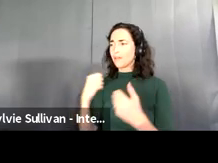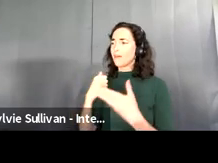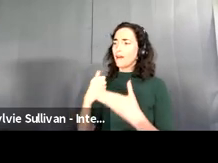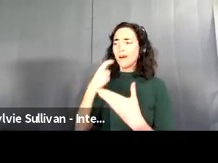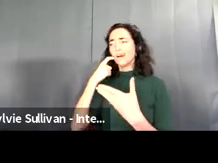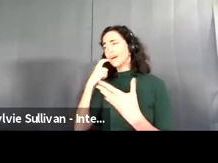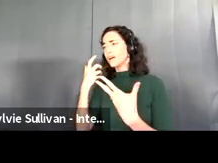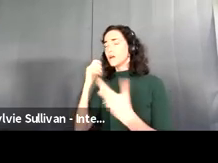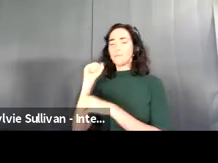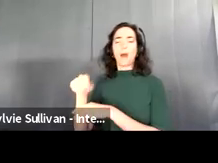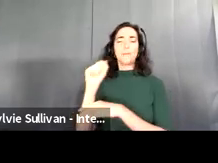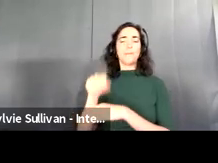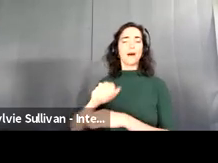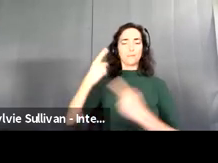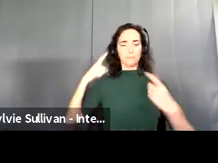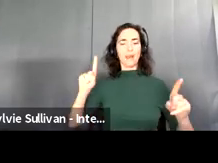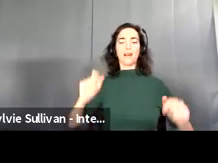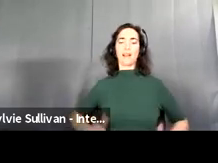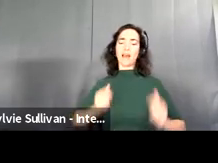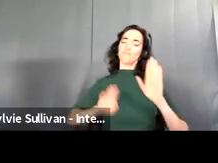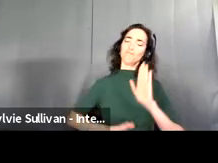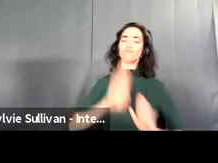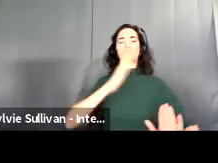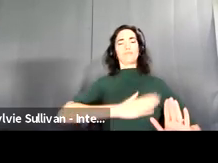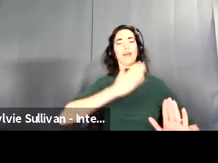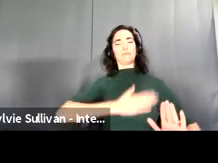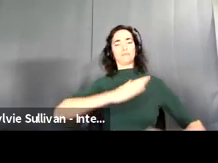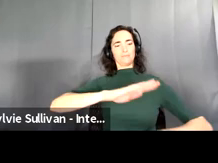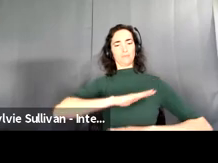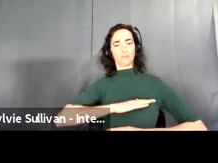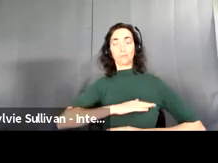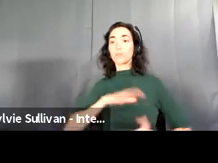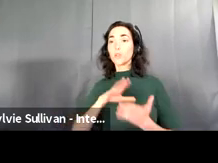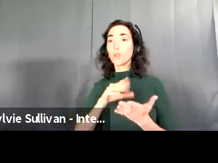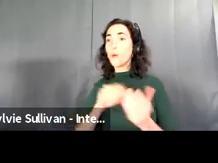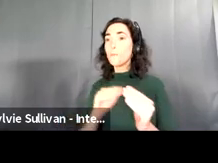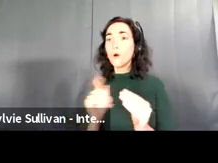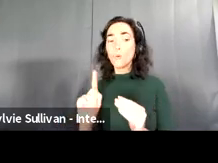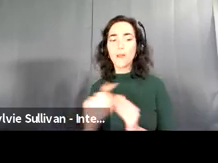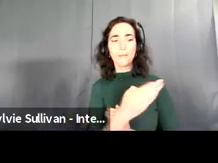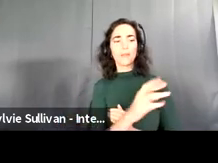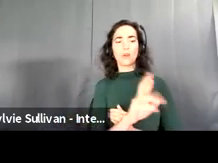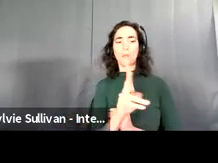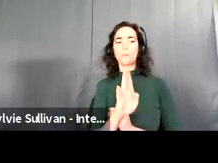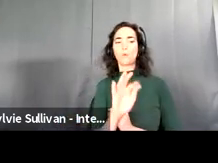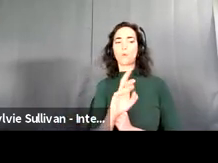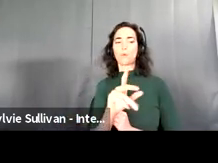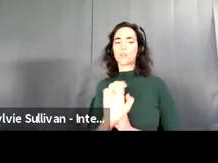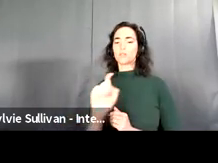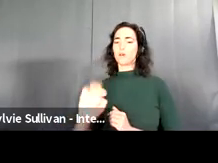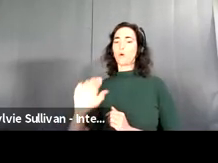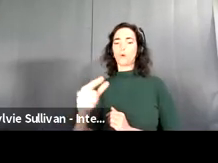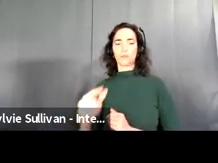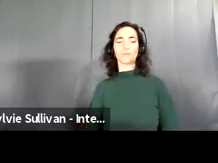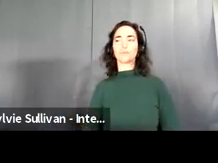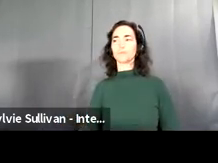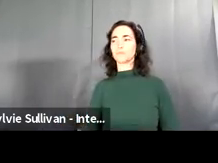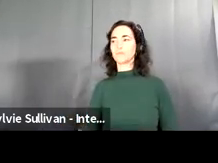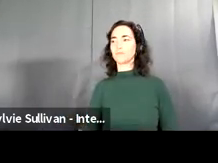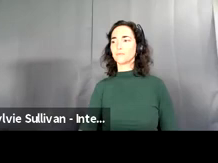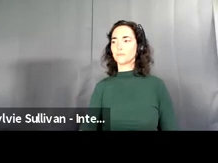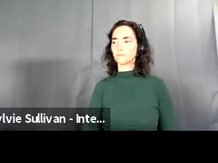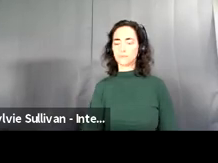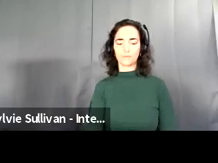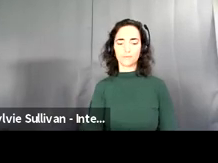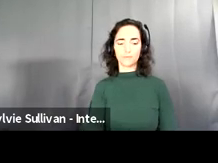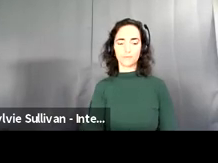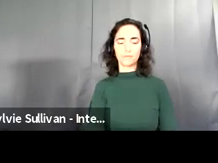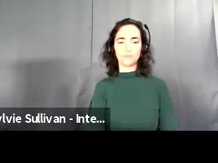happy and fulfilling lives. Learn more about the bridge center for hope at BR bridge.org.